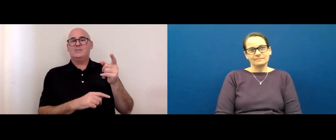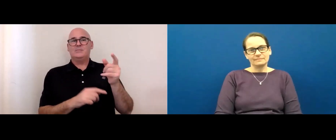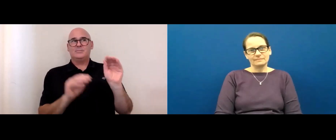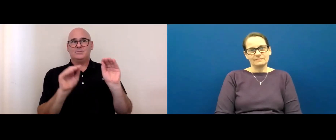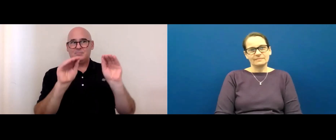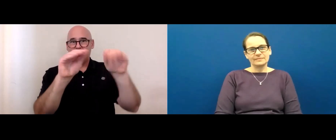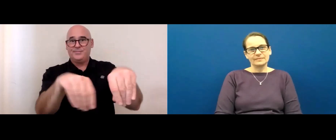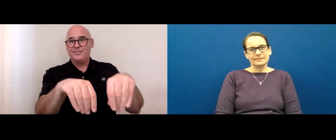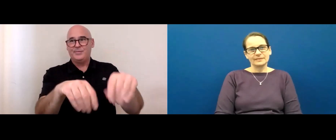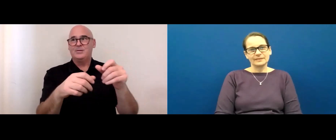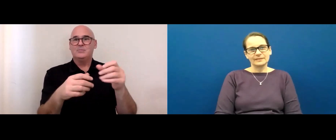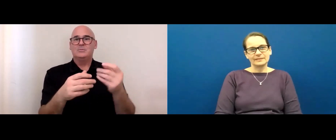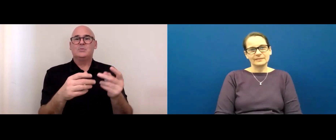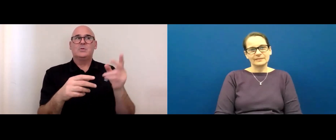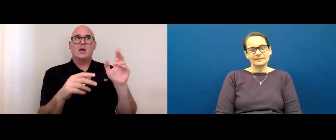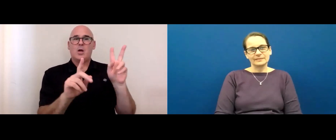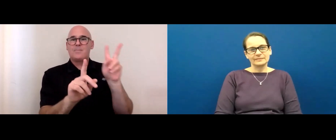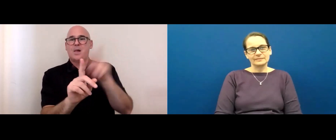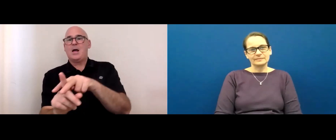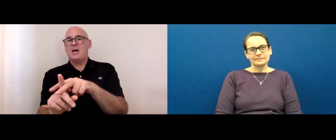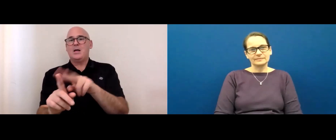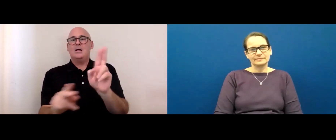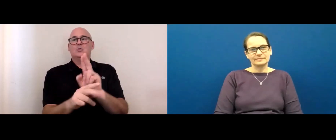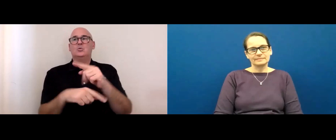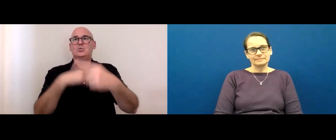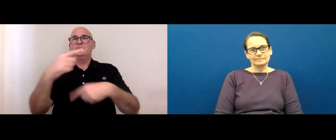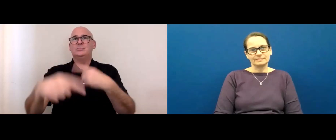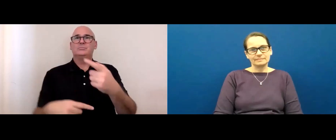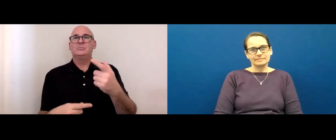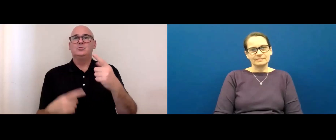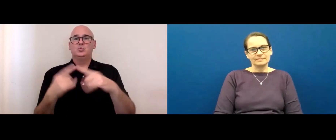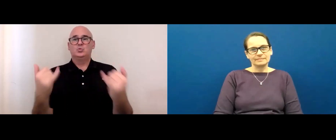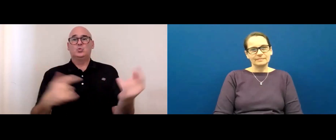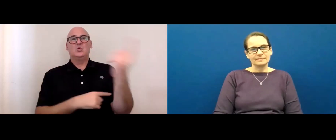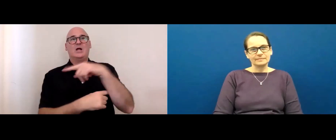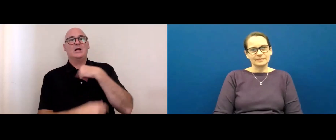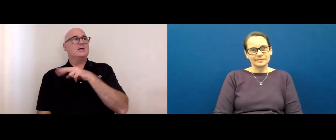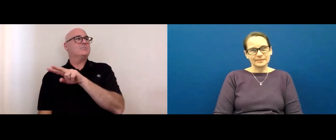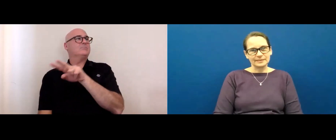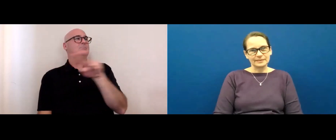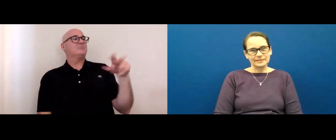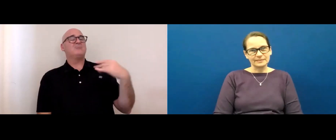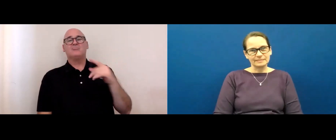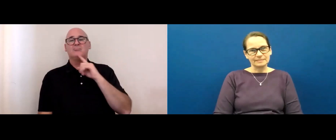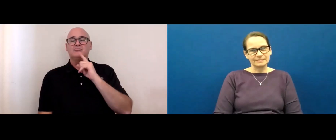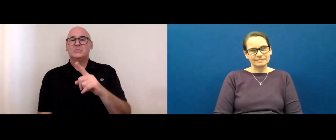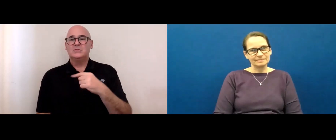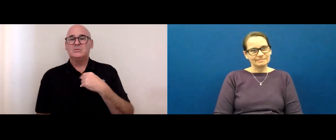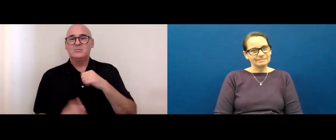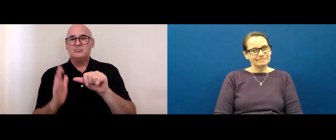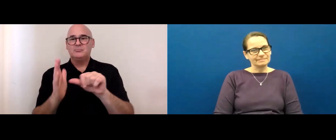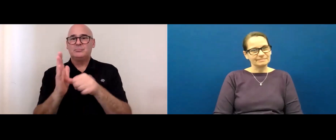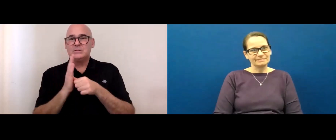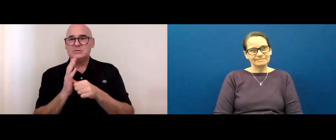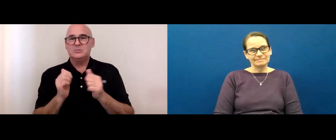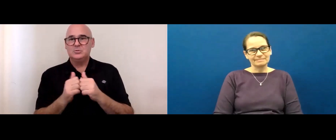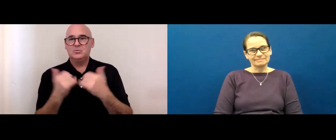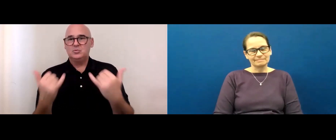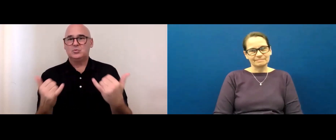in the moment to get involved and that applies to things that are happening today and so really I'm